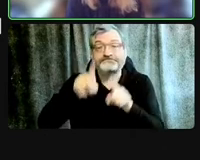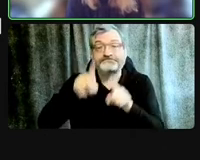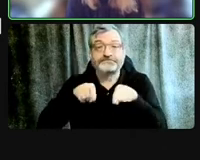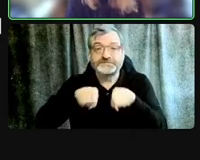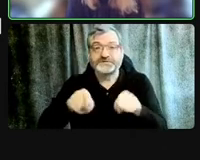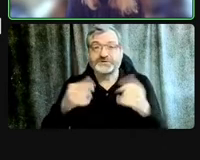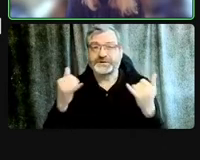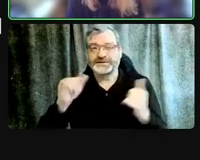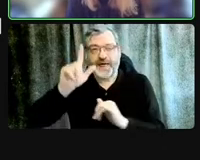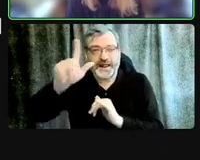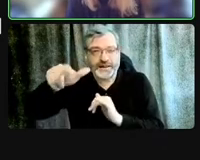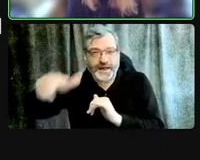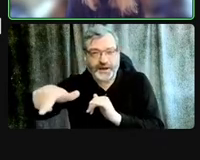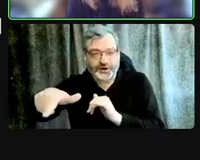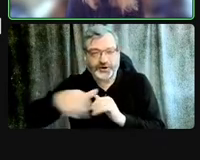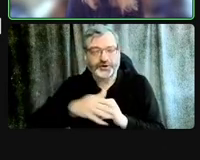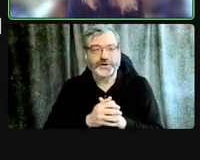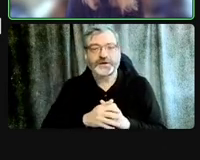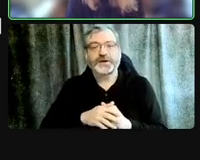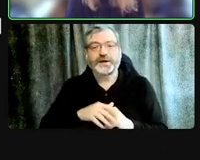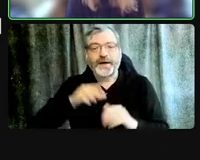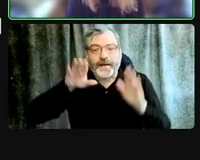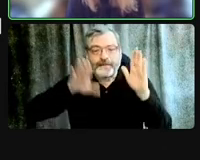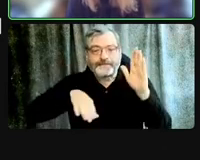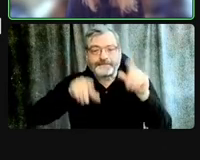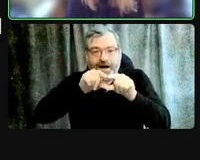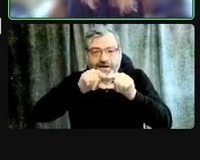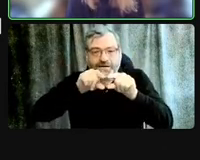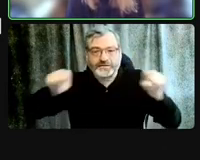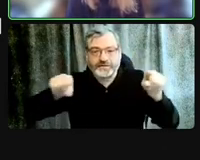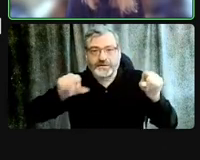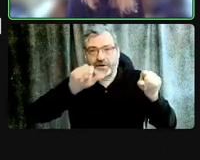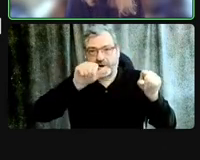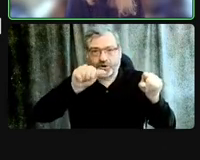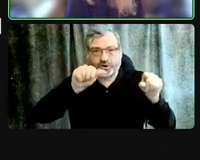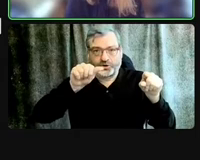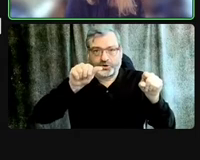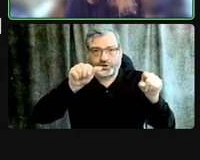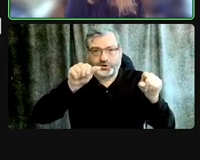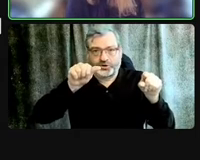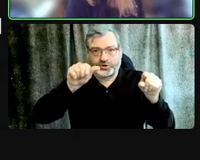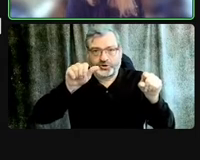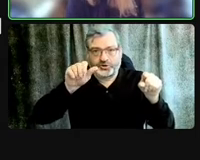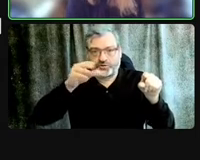you may use the Q and A button at the bottom of the screen. You can also raise your hand button